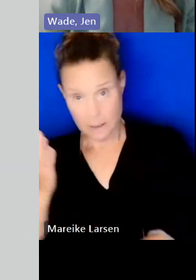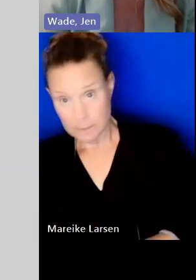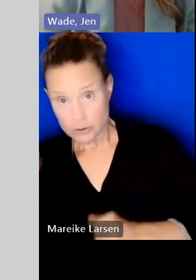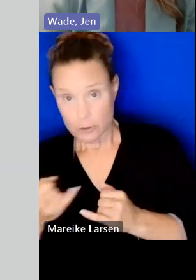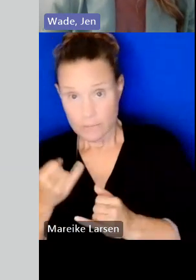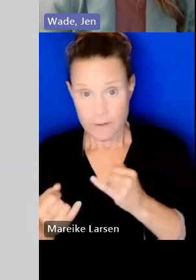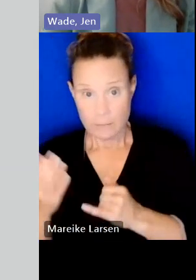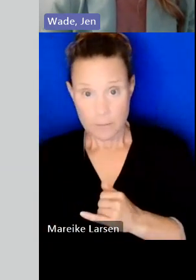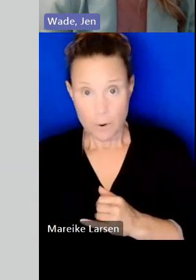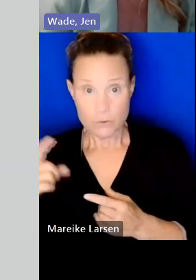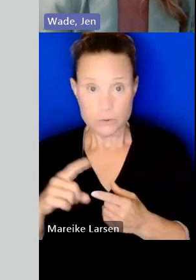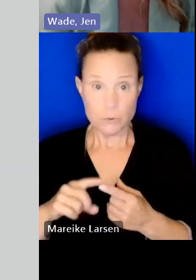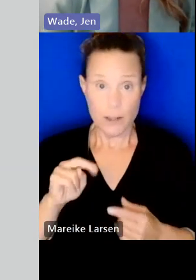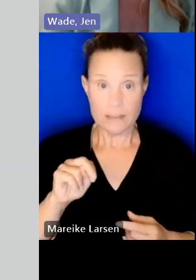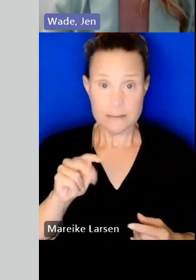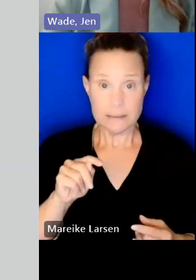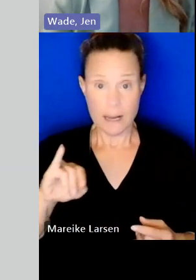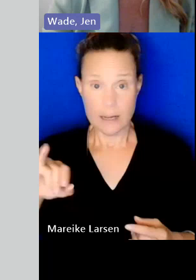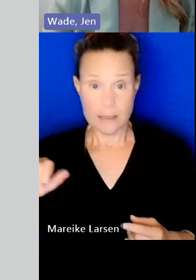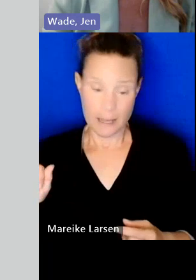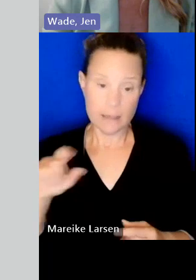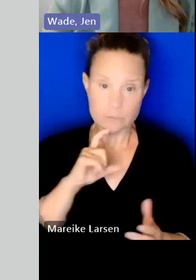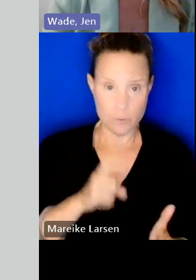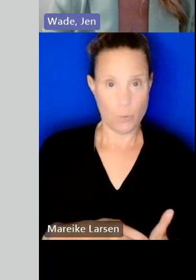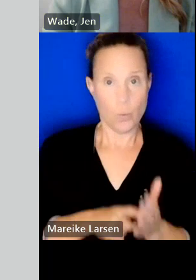proposal to NTIA is required to be submitted by September 4th.